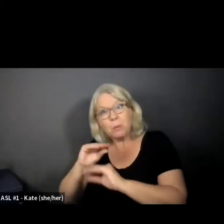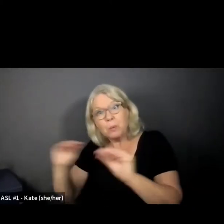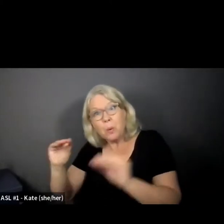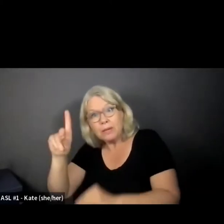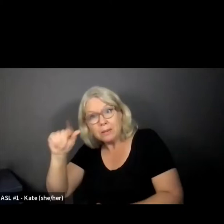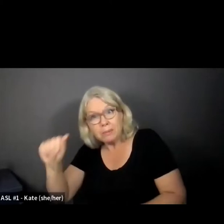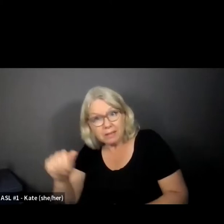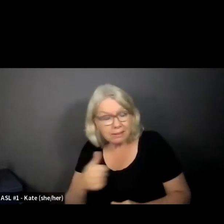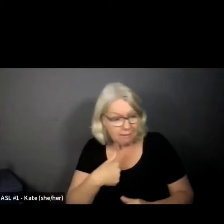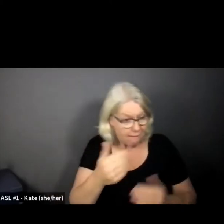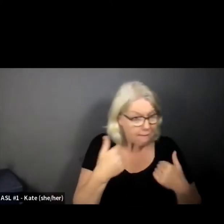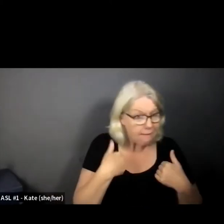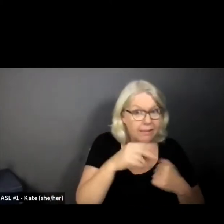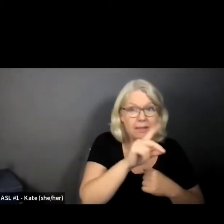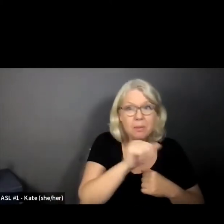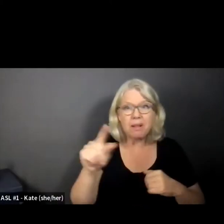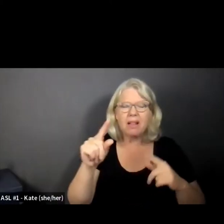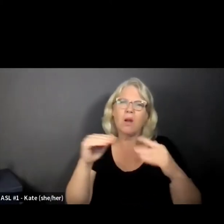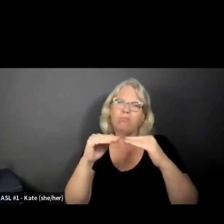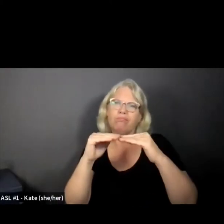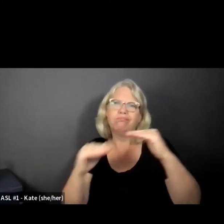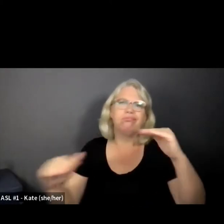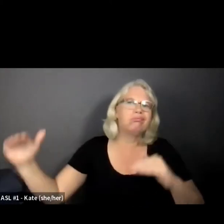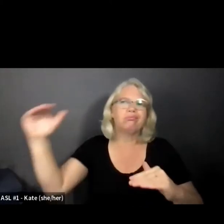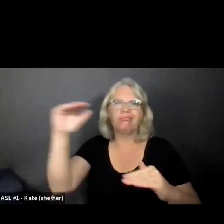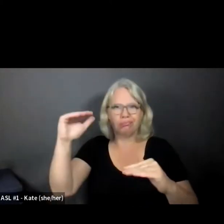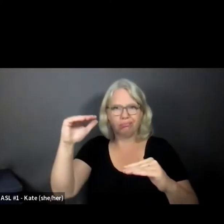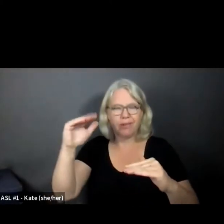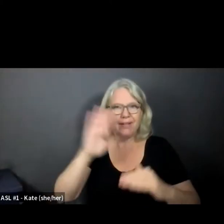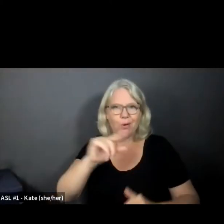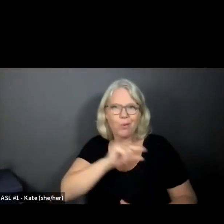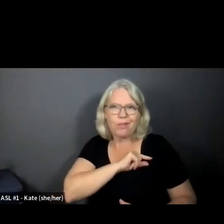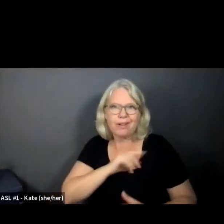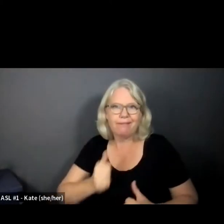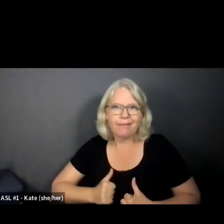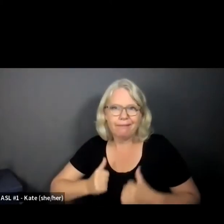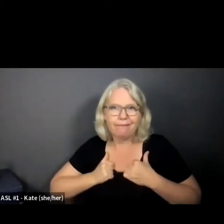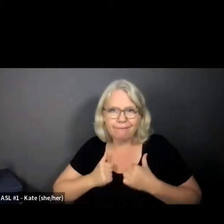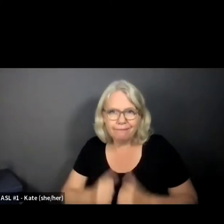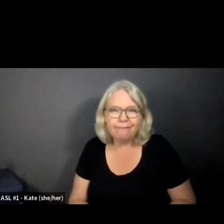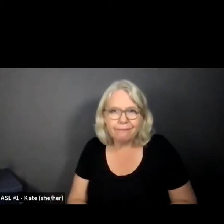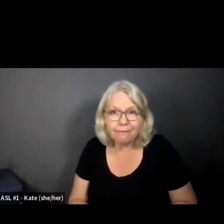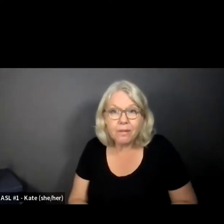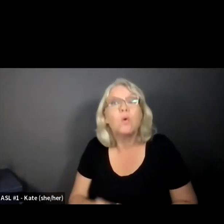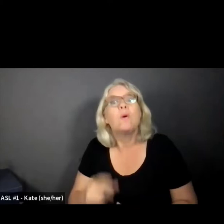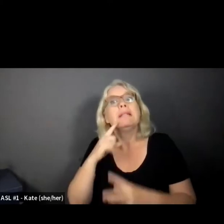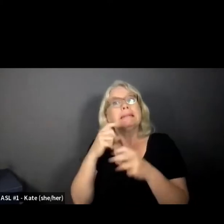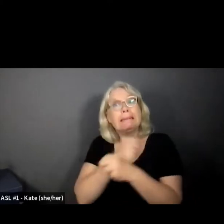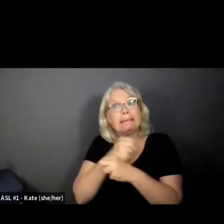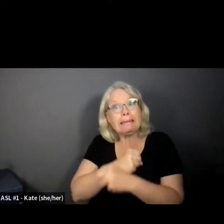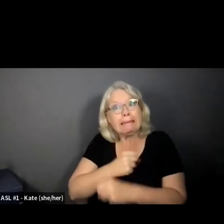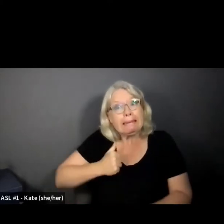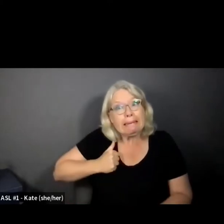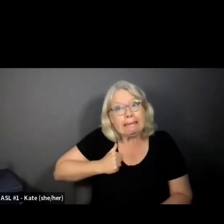THOSE WITHOUT THAT COR RELATES WITH WHY STATISTICS CANADA REPORTS ONLY 50% OF PEOPLE WITH DISABILITIES